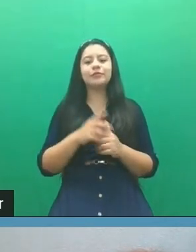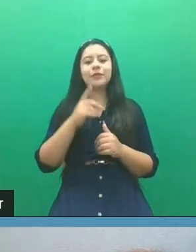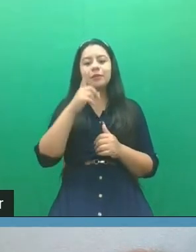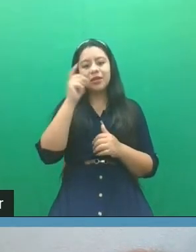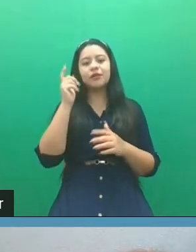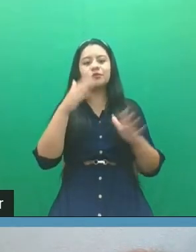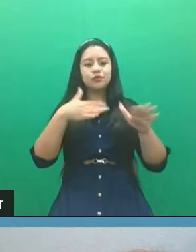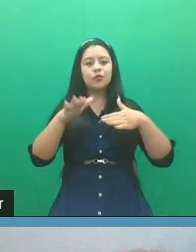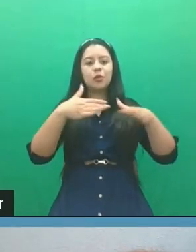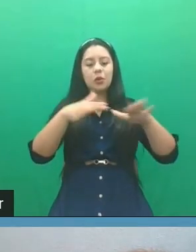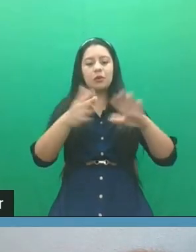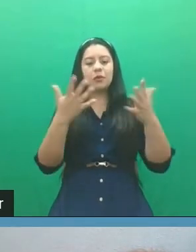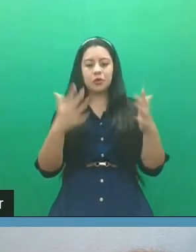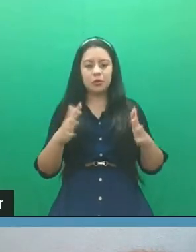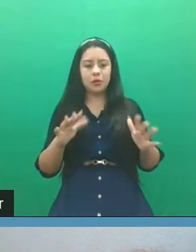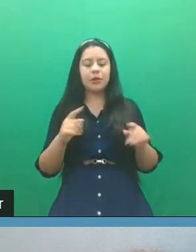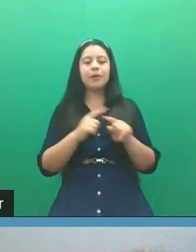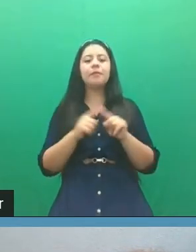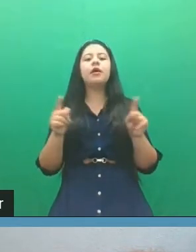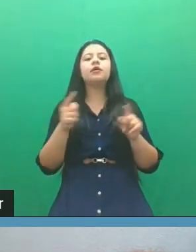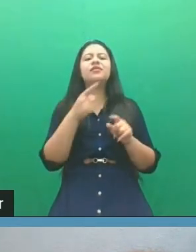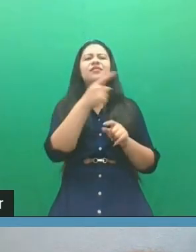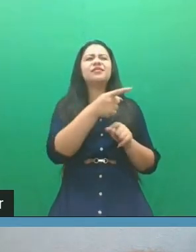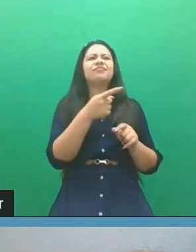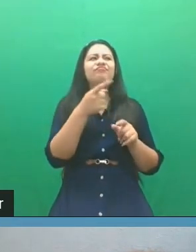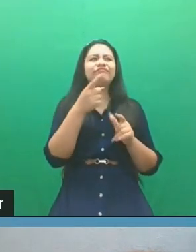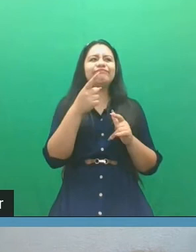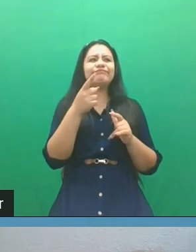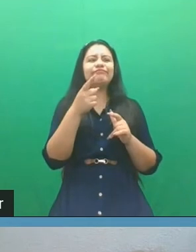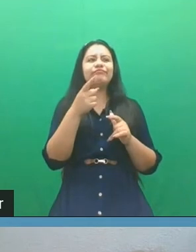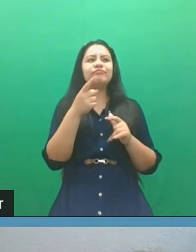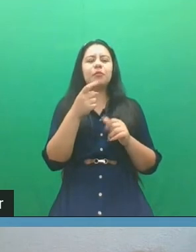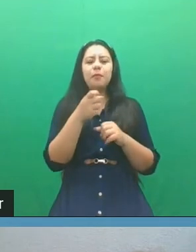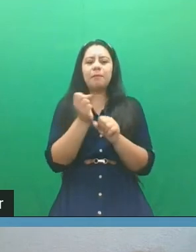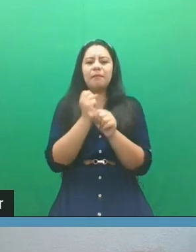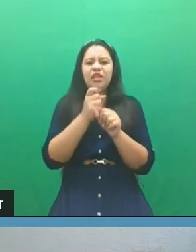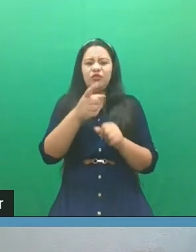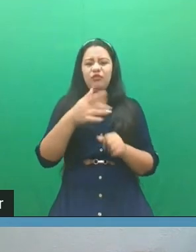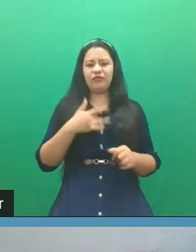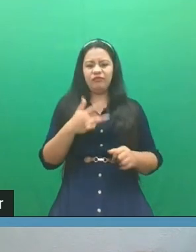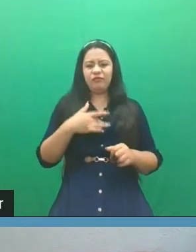so they they surfaced those qualities as part of the script that they were delivering and that made